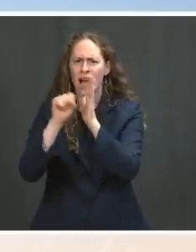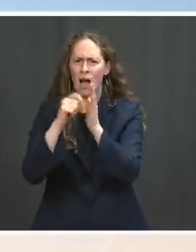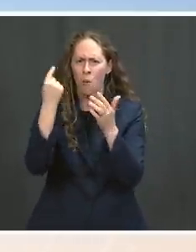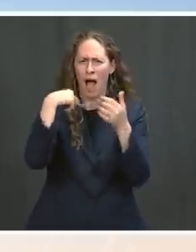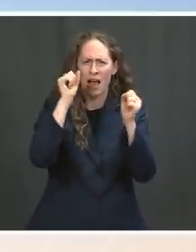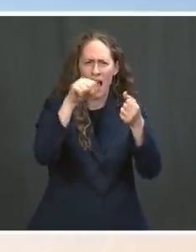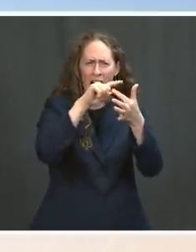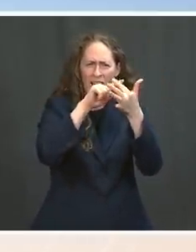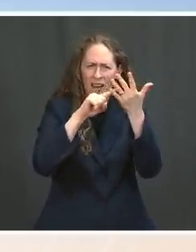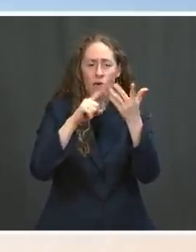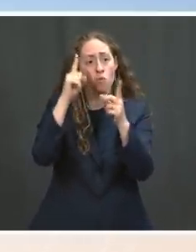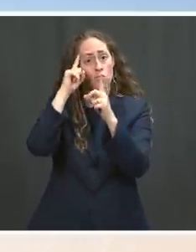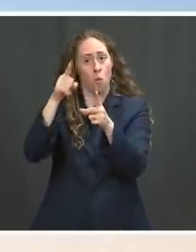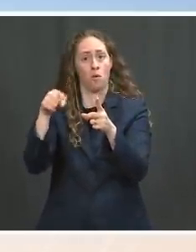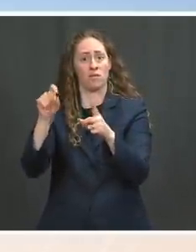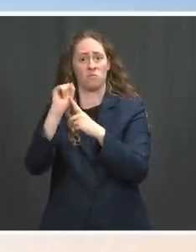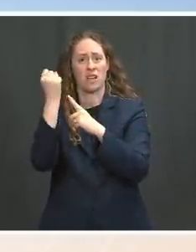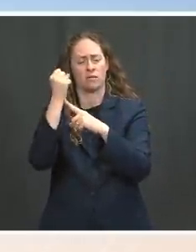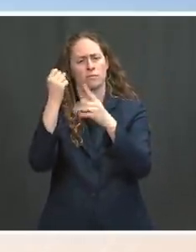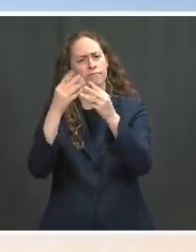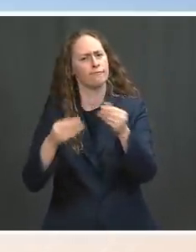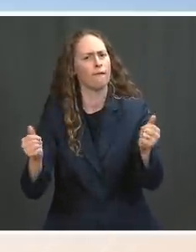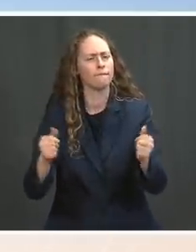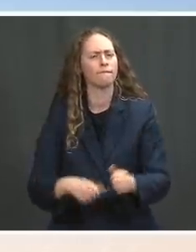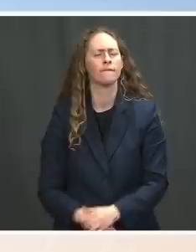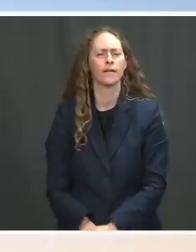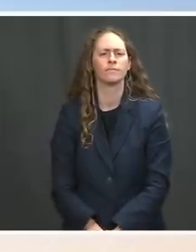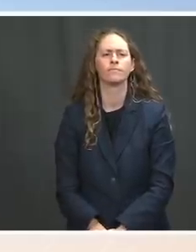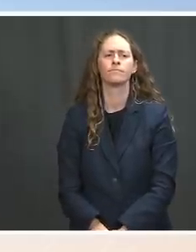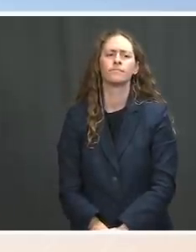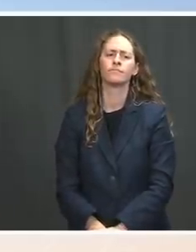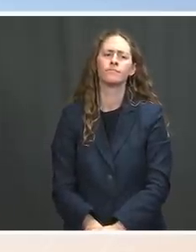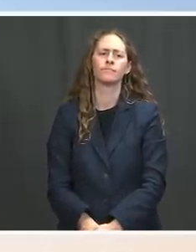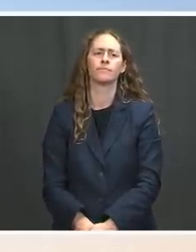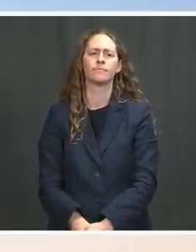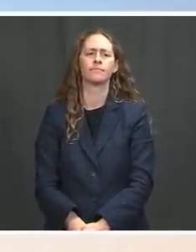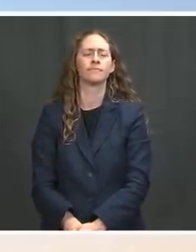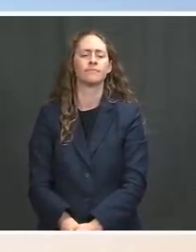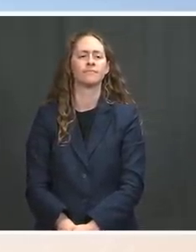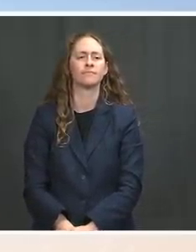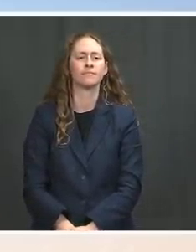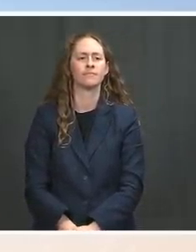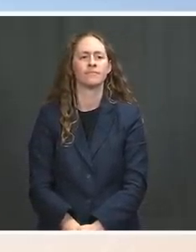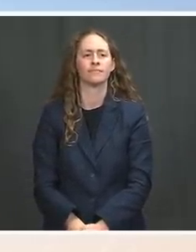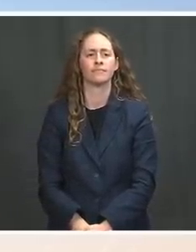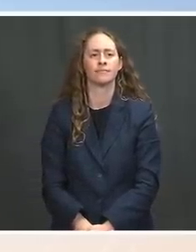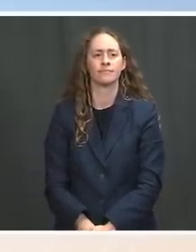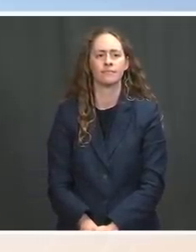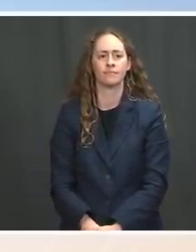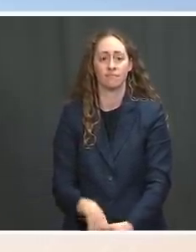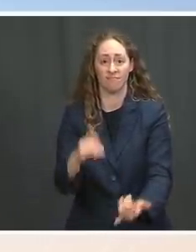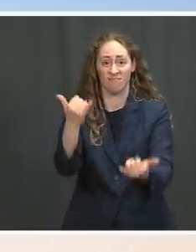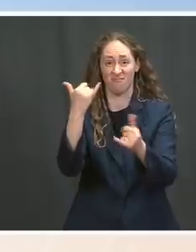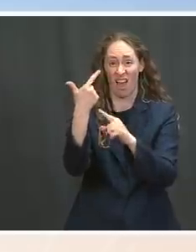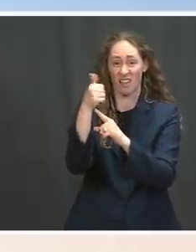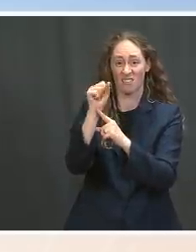The Press: Mr. Secretary, we now see gas above $3 a gallon for the first time in seven years. Bottom line: What's your message to Americans